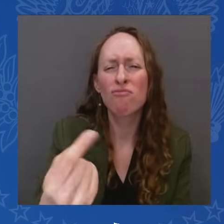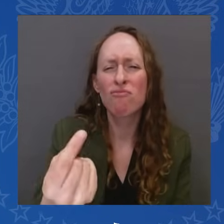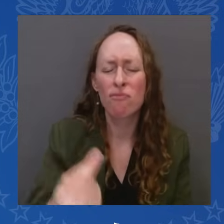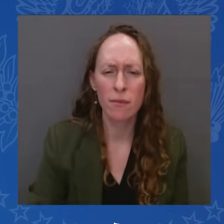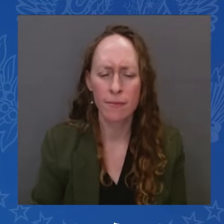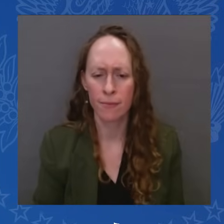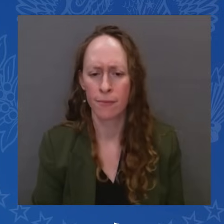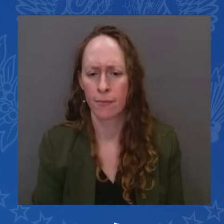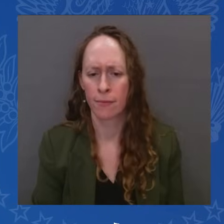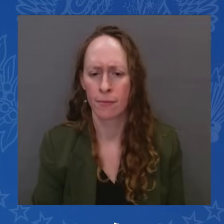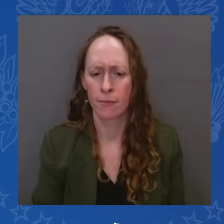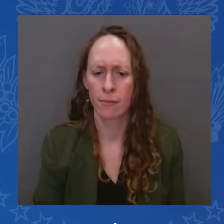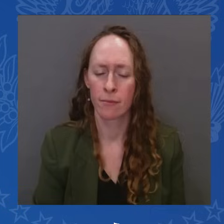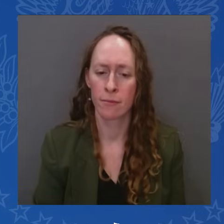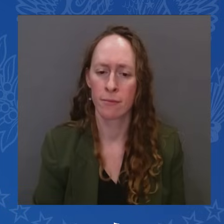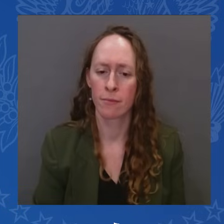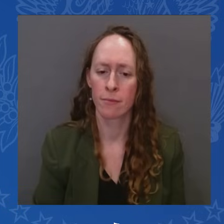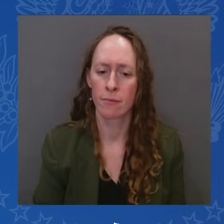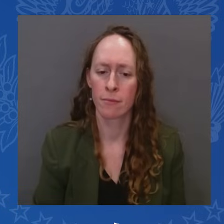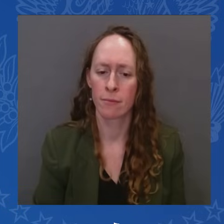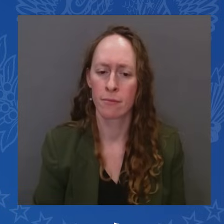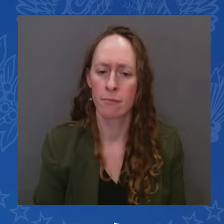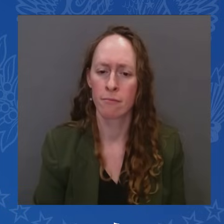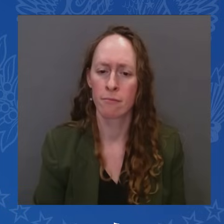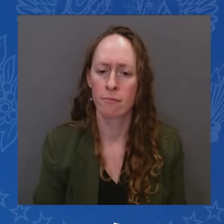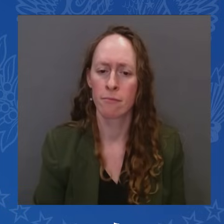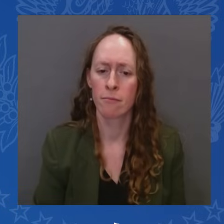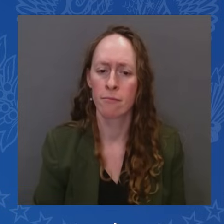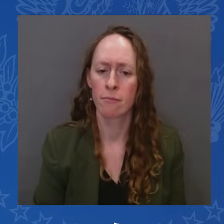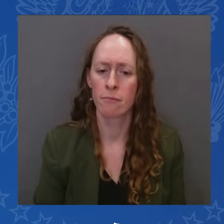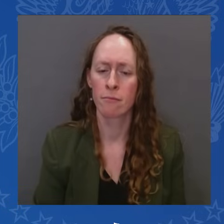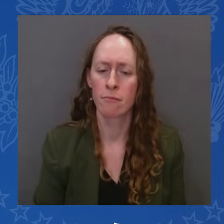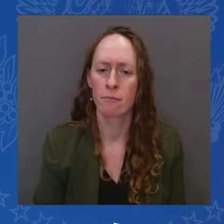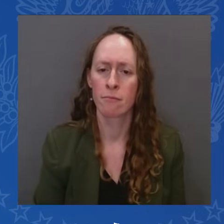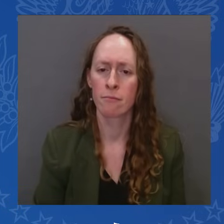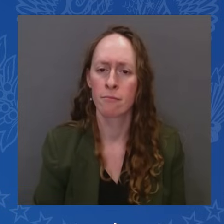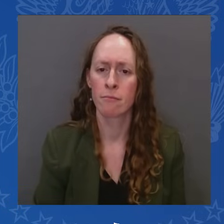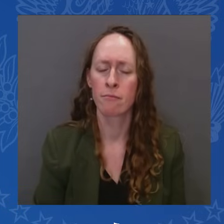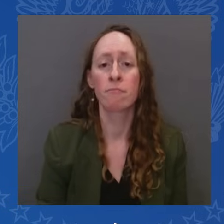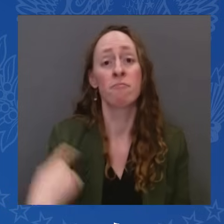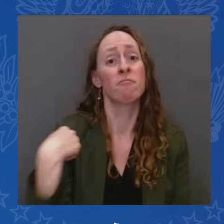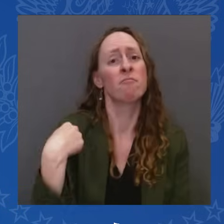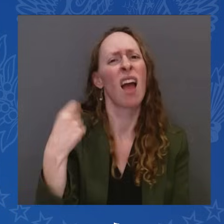if you could talk a little bit about the Gaza operation, Israel flooding Hamas tunnels,